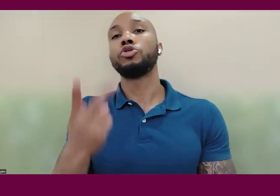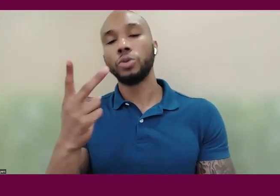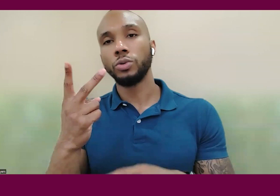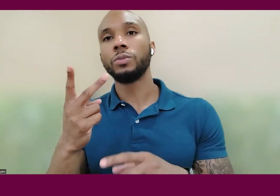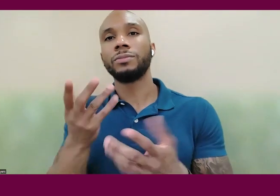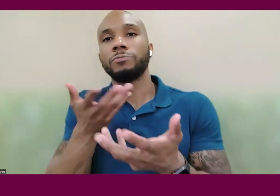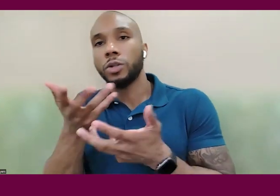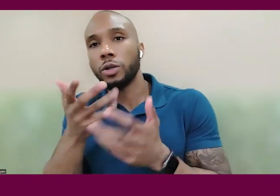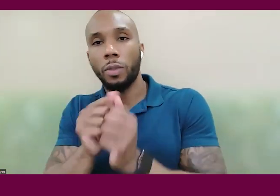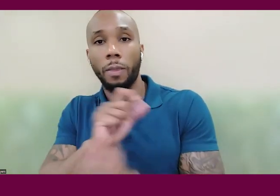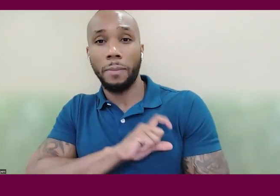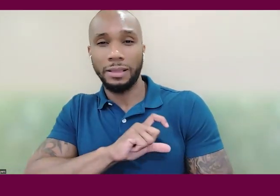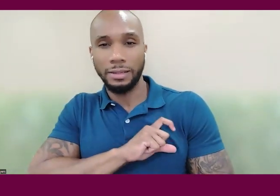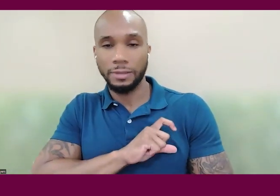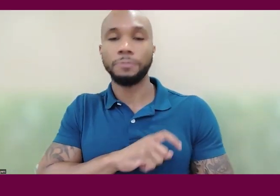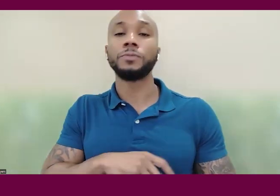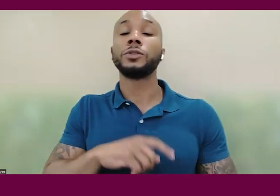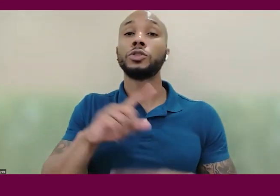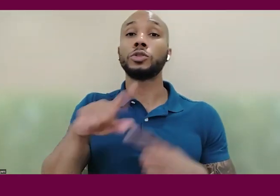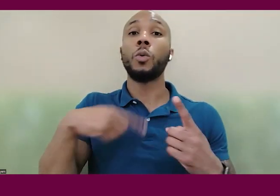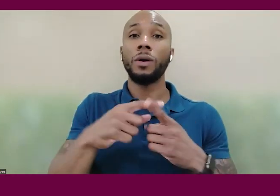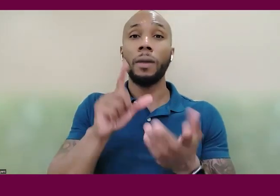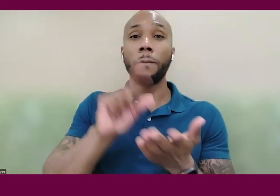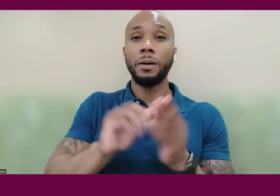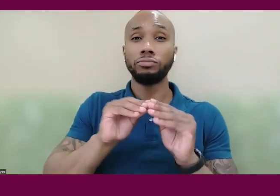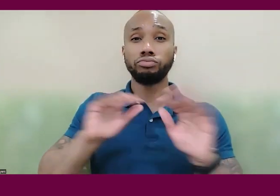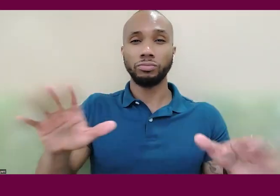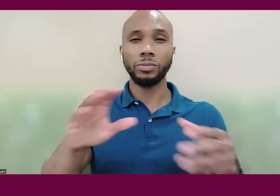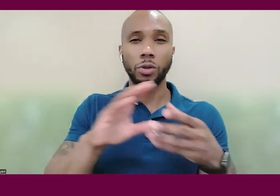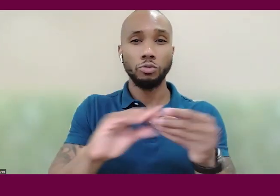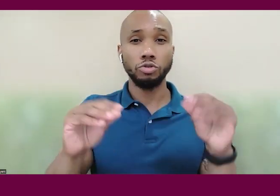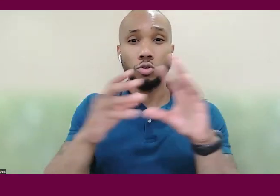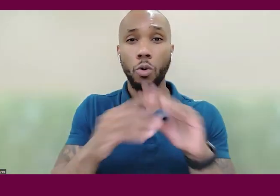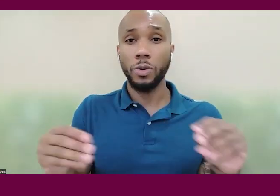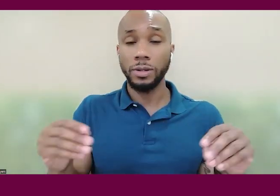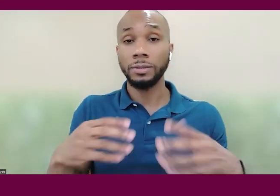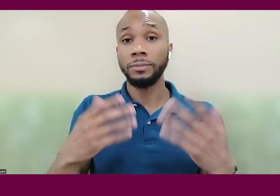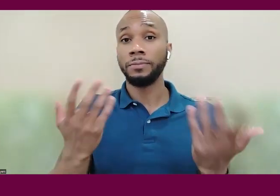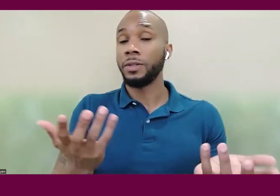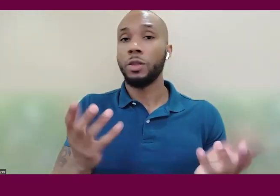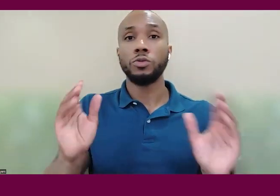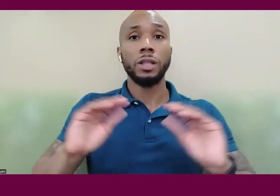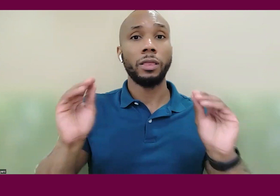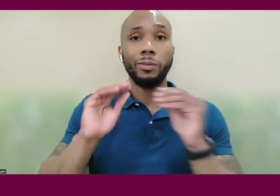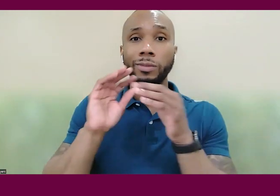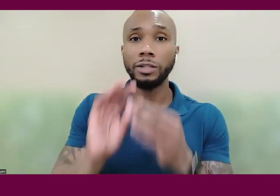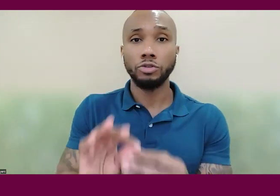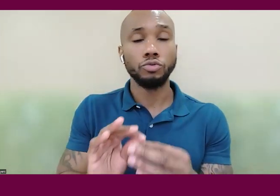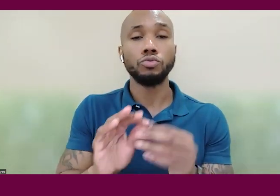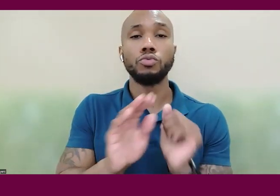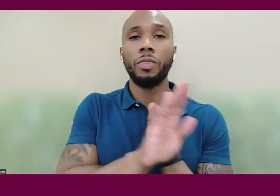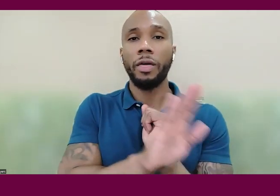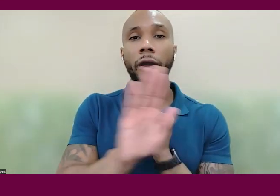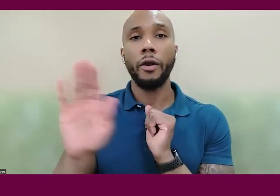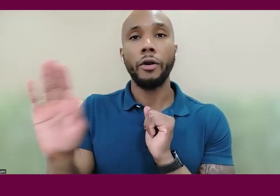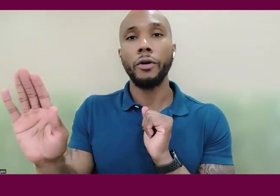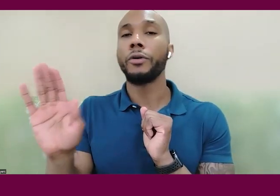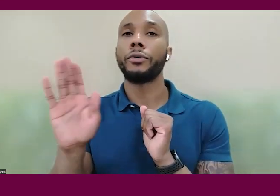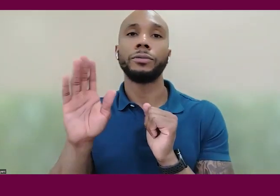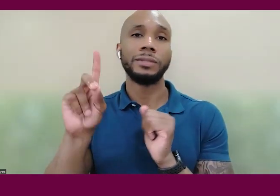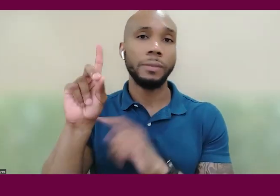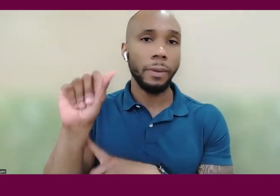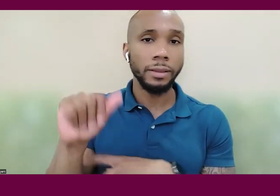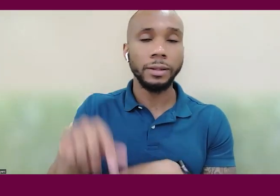When these stories were put out, it was nothing about their disability.